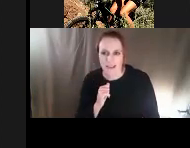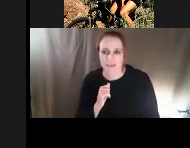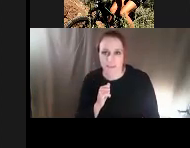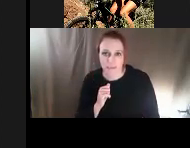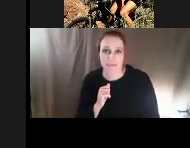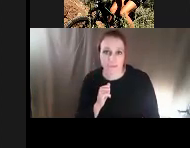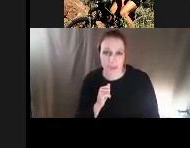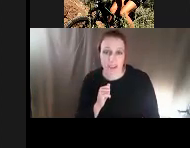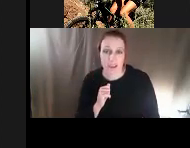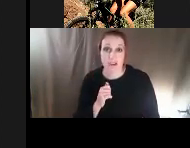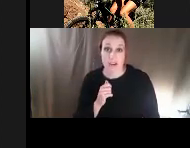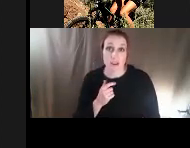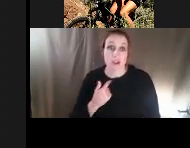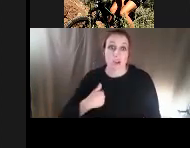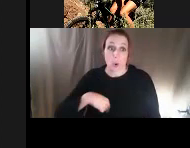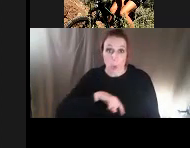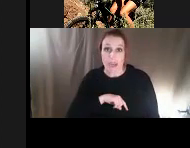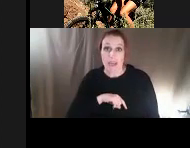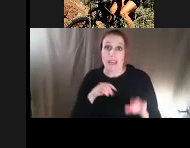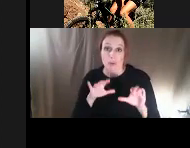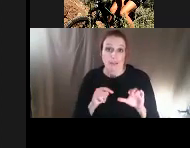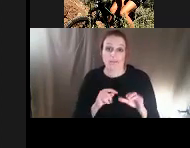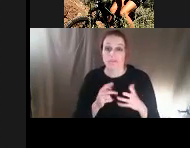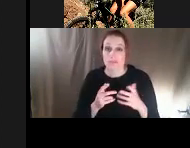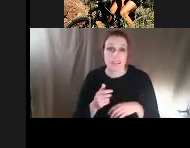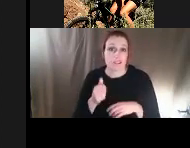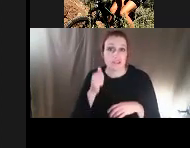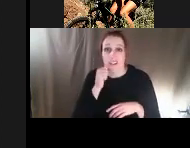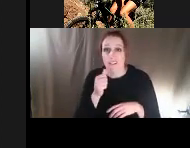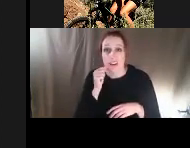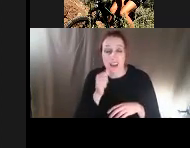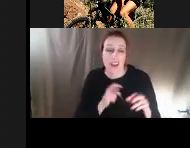They're ordinary folks who experienced themselves. We view ourselves as very good moral, decent